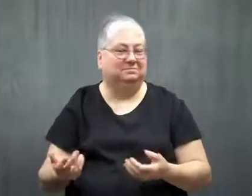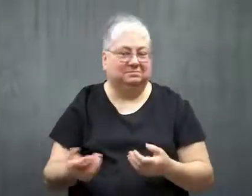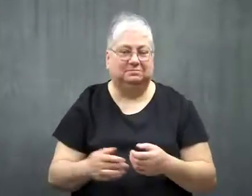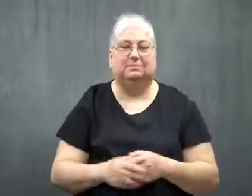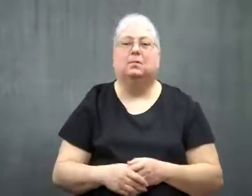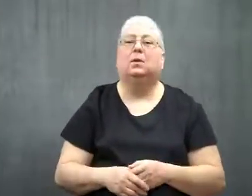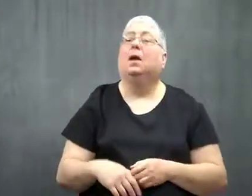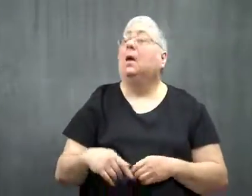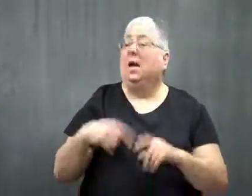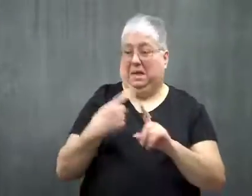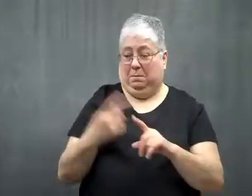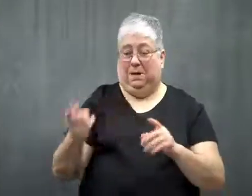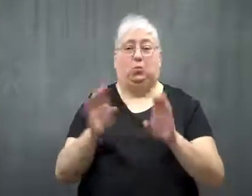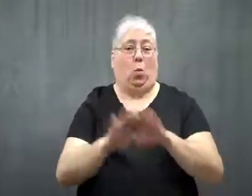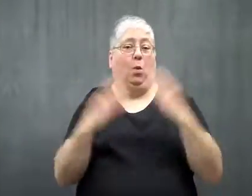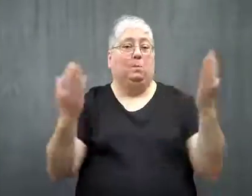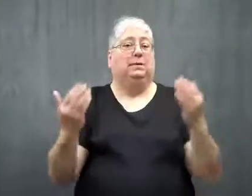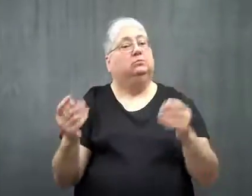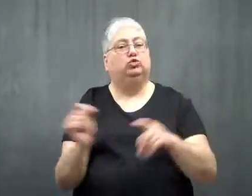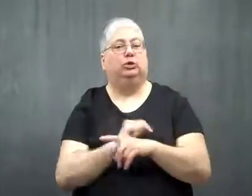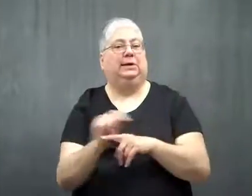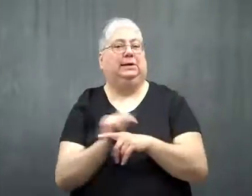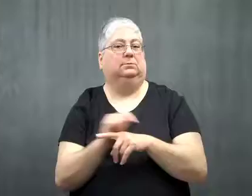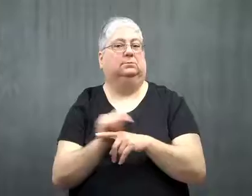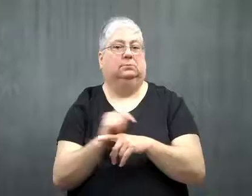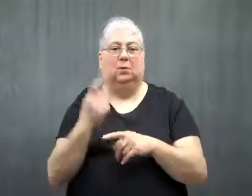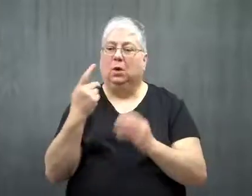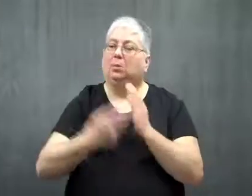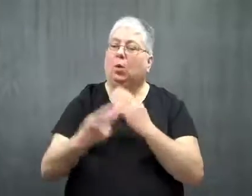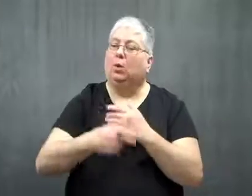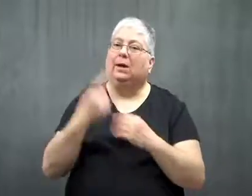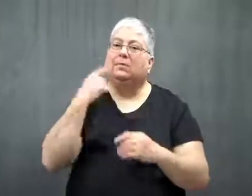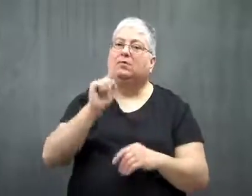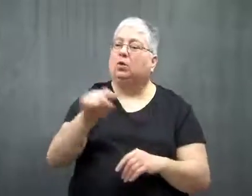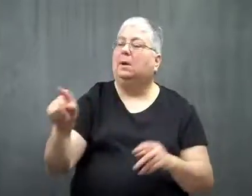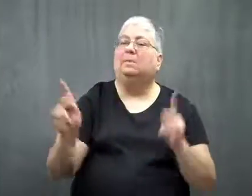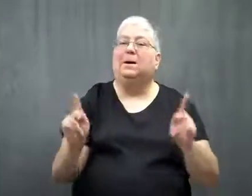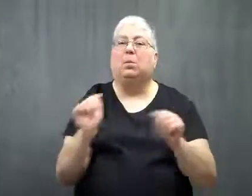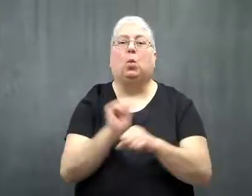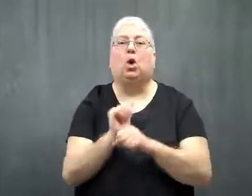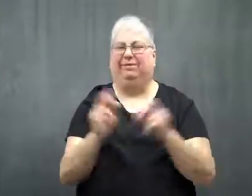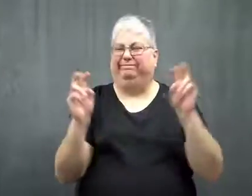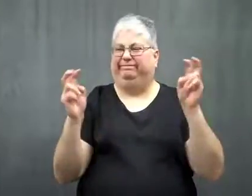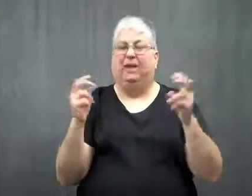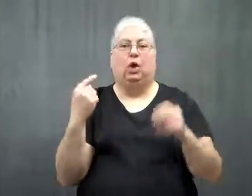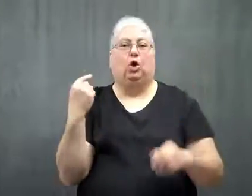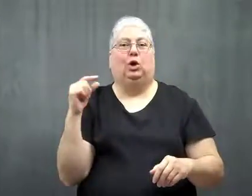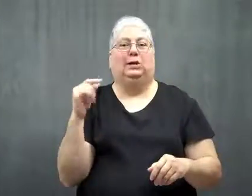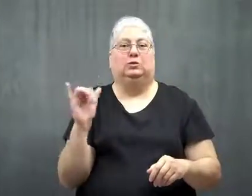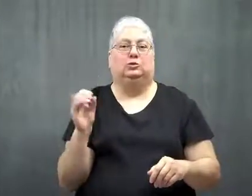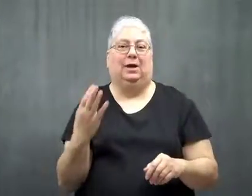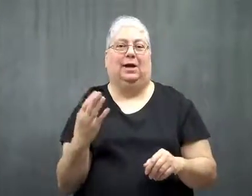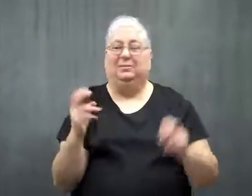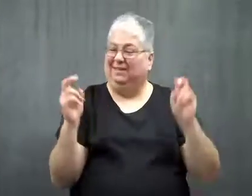It also provides for setting up a training program for "green" jobs.